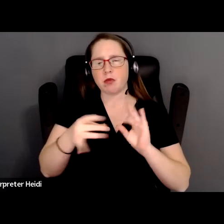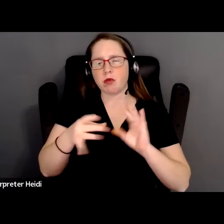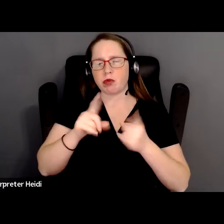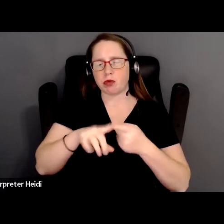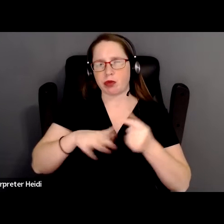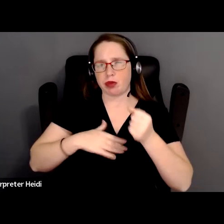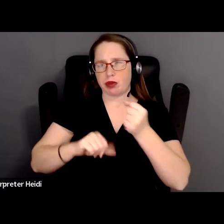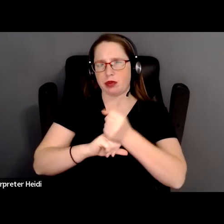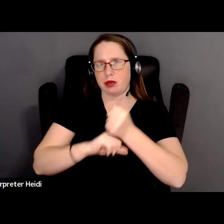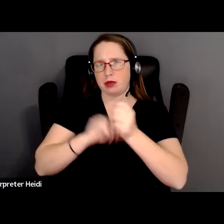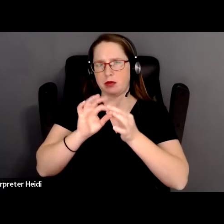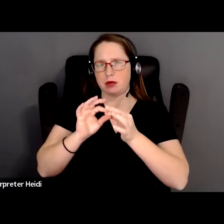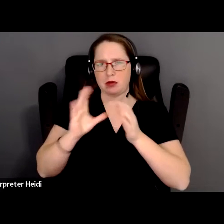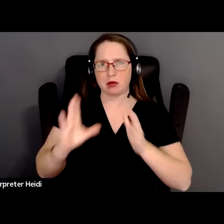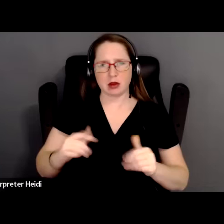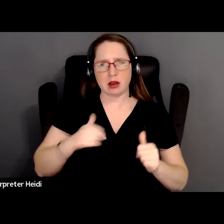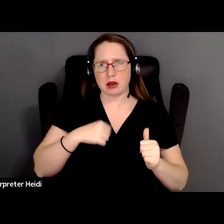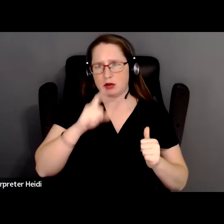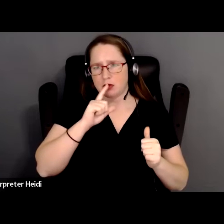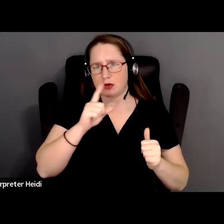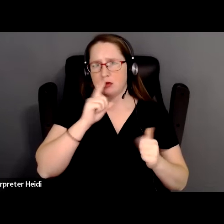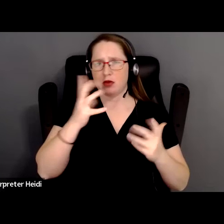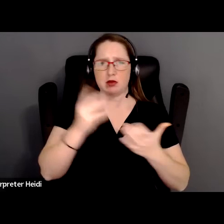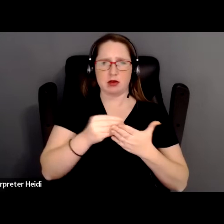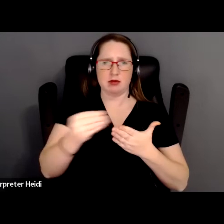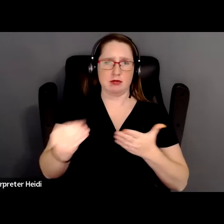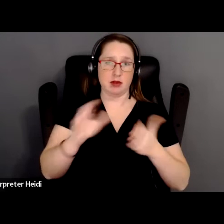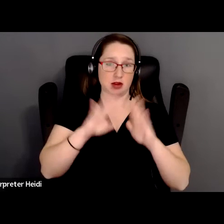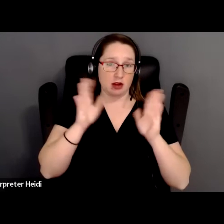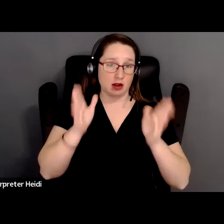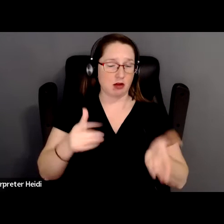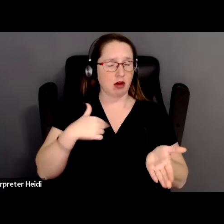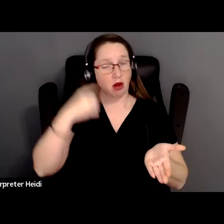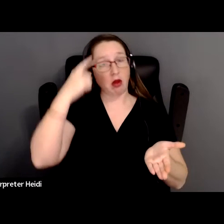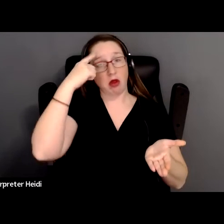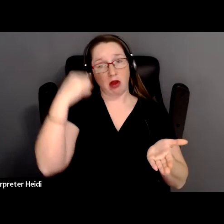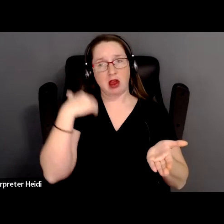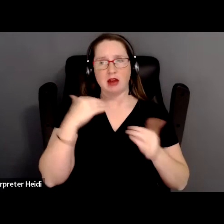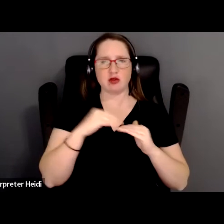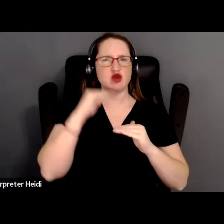Cordinator that I really really wanted to buy a house that I thought I had too much stuff to